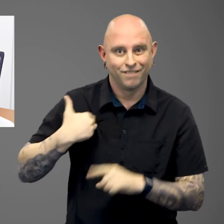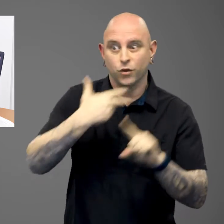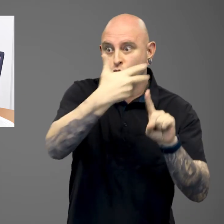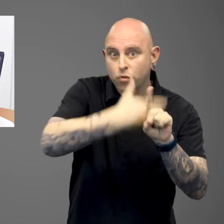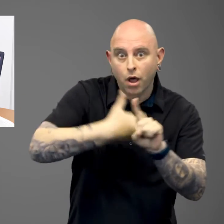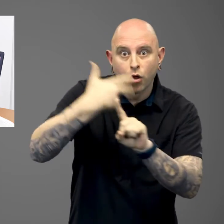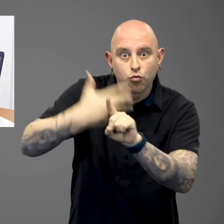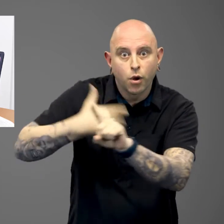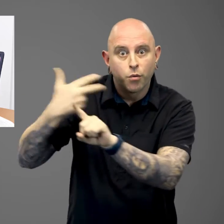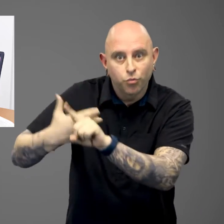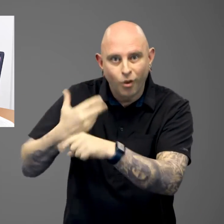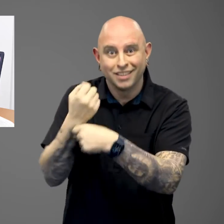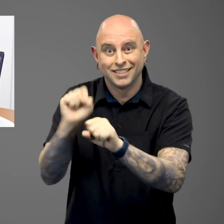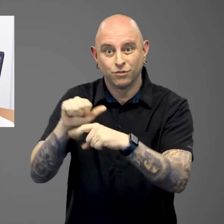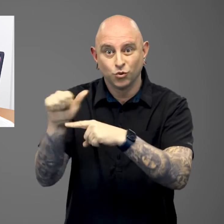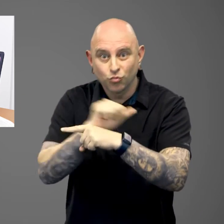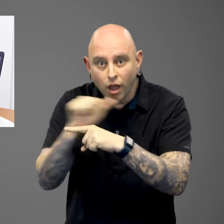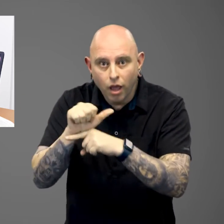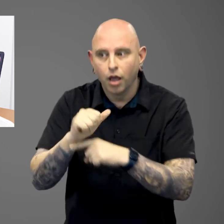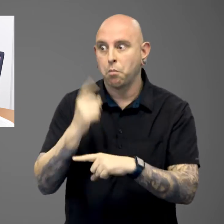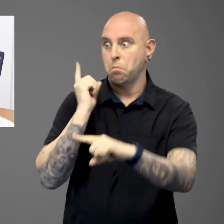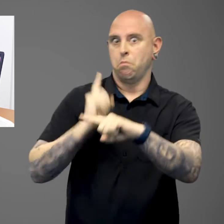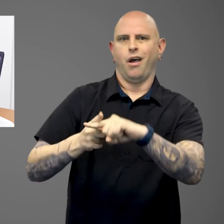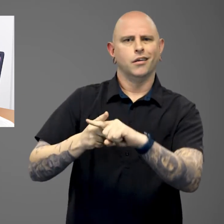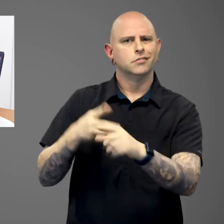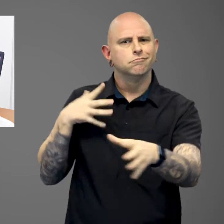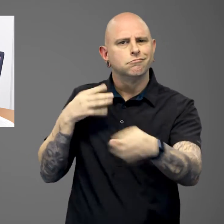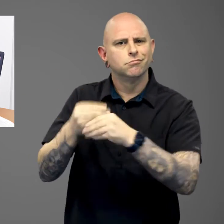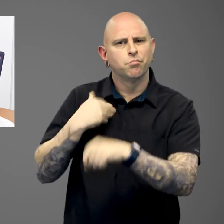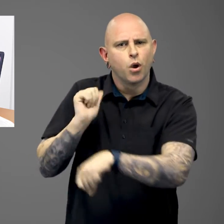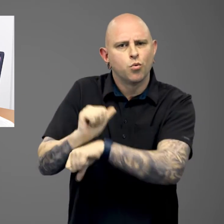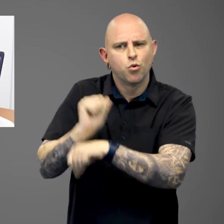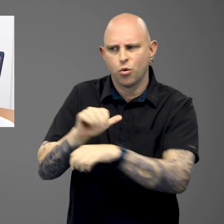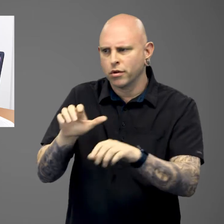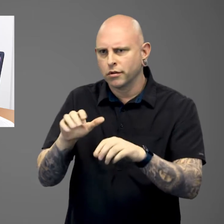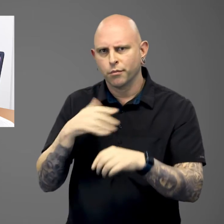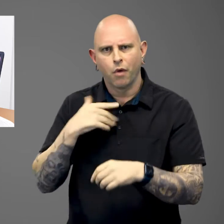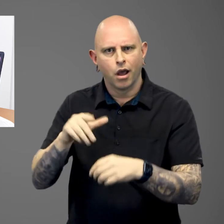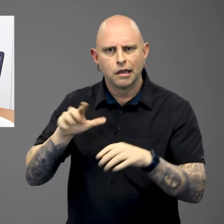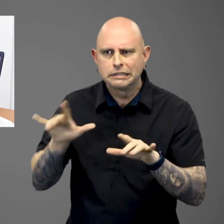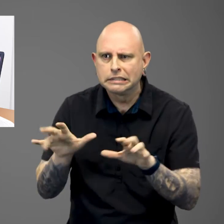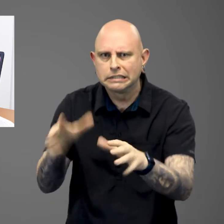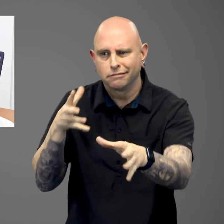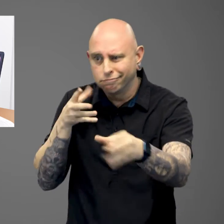We already have a VRI interpreter set up for the next three quarterly meetings,